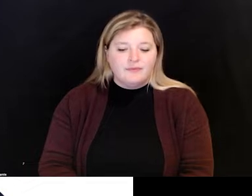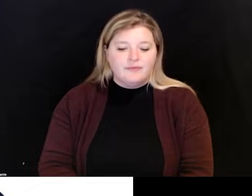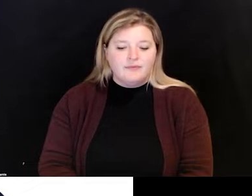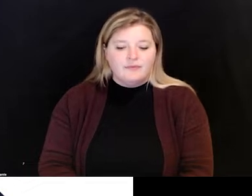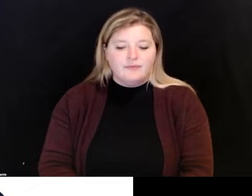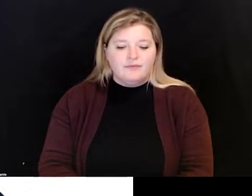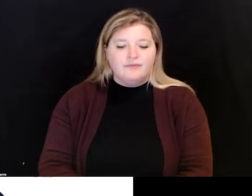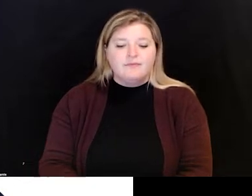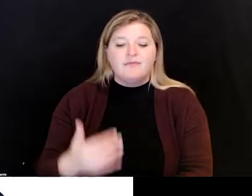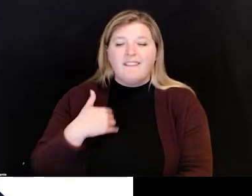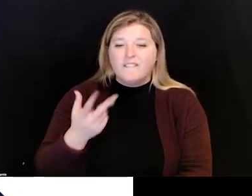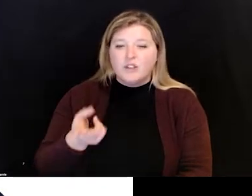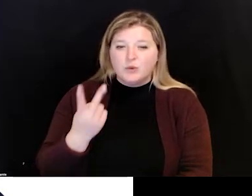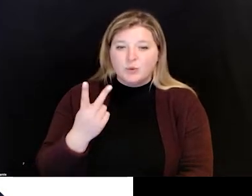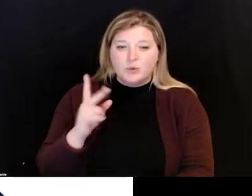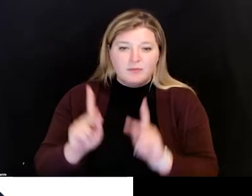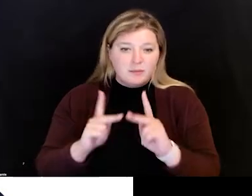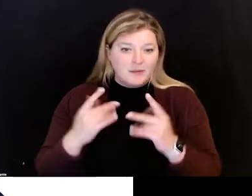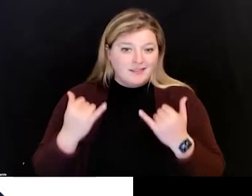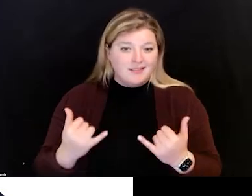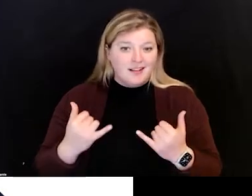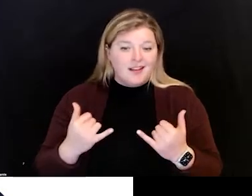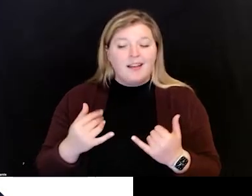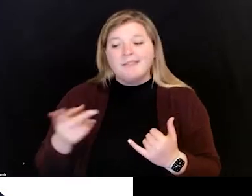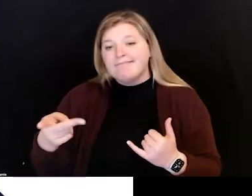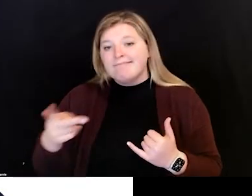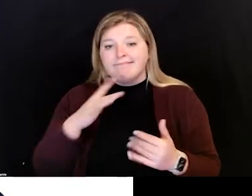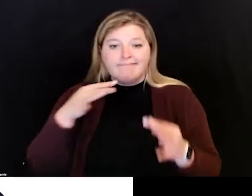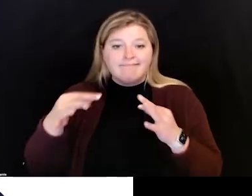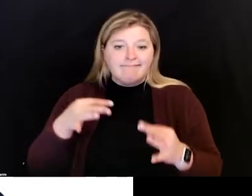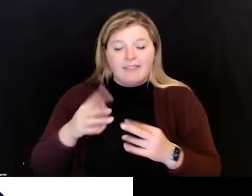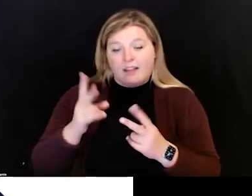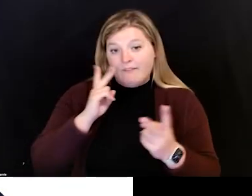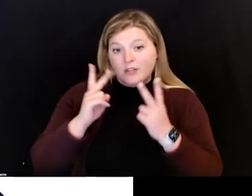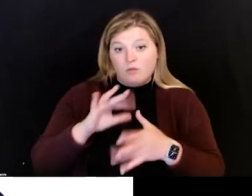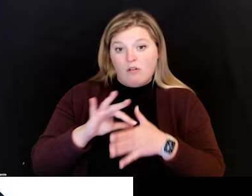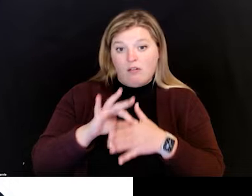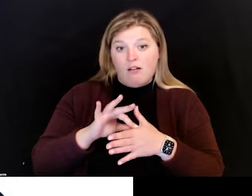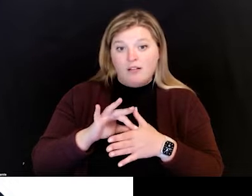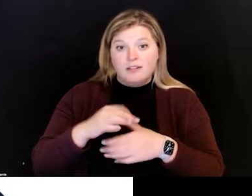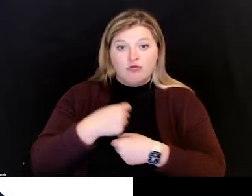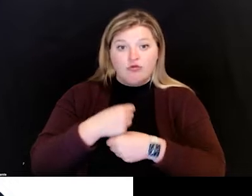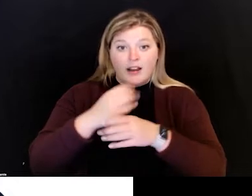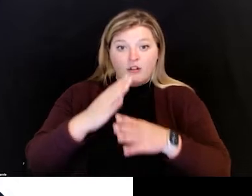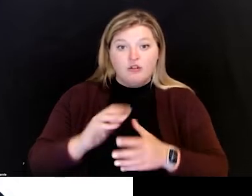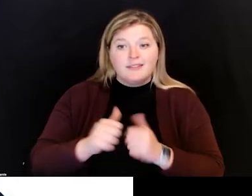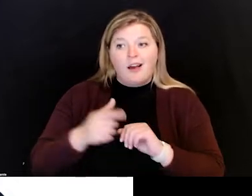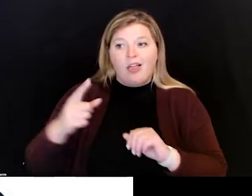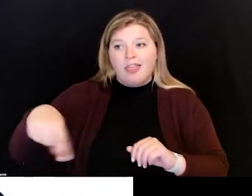We've got two speakers today who are going to talk about how visual content creators can create accessible materials.